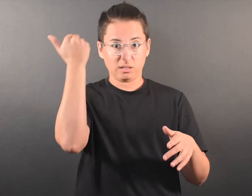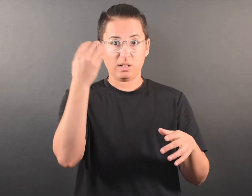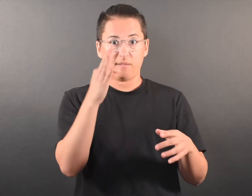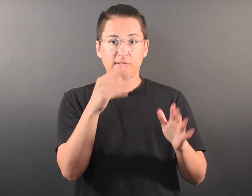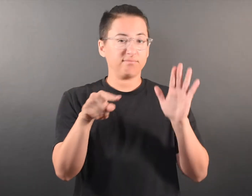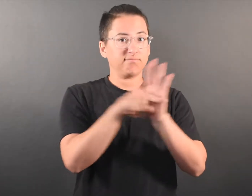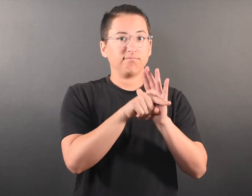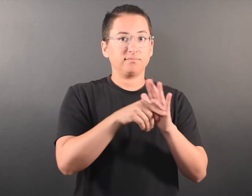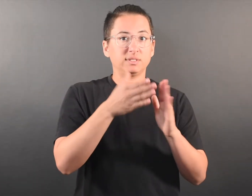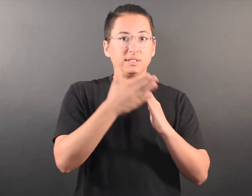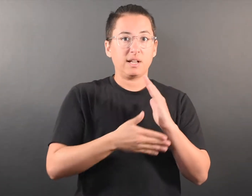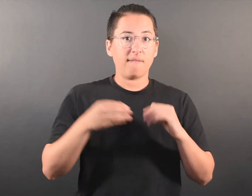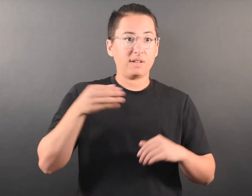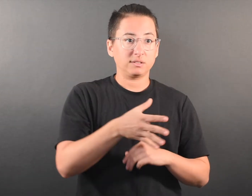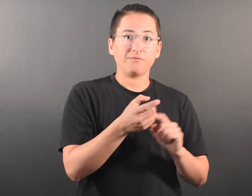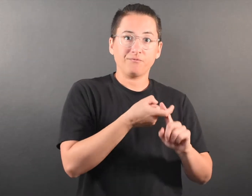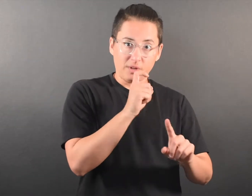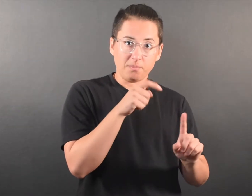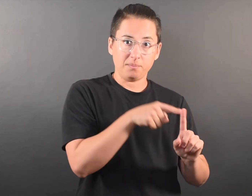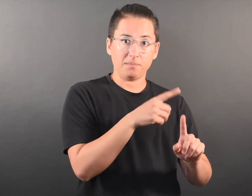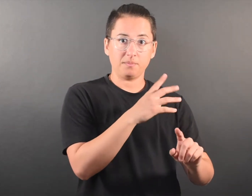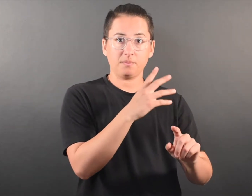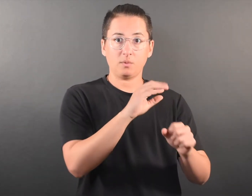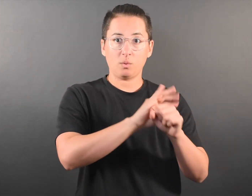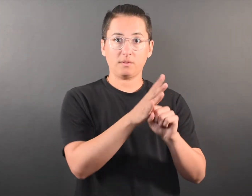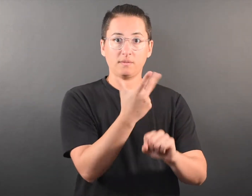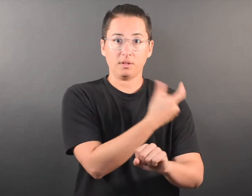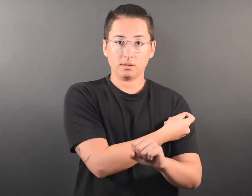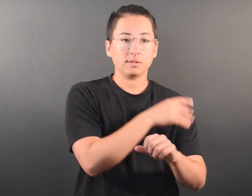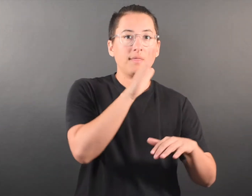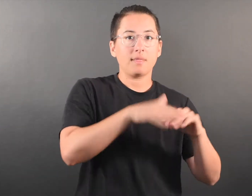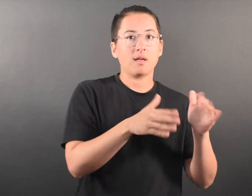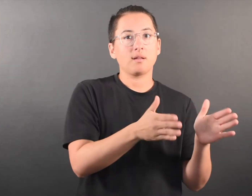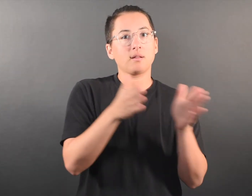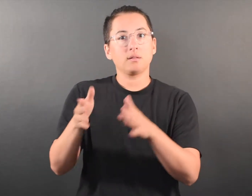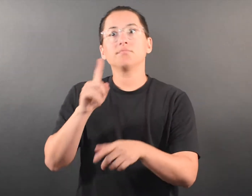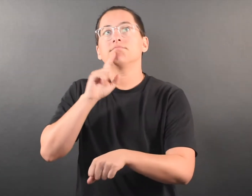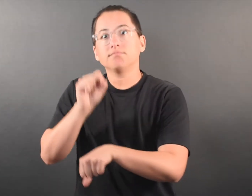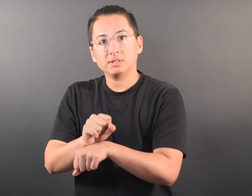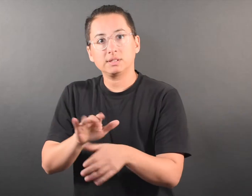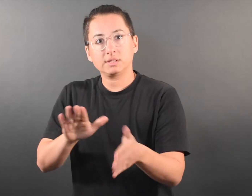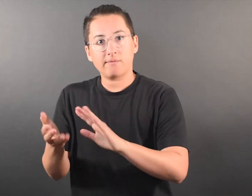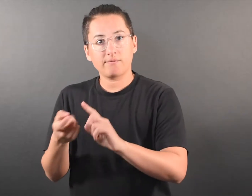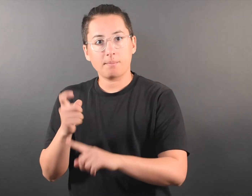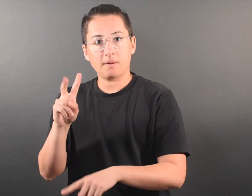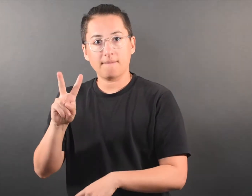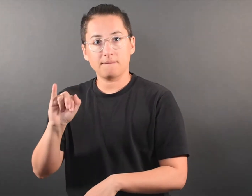of a negative side effect to the COVID-19 vaccine than would actually die from the virus.